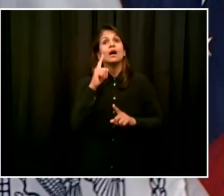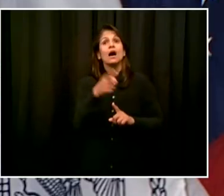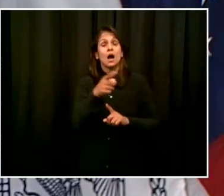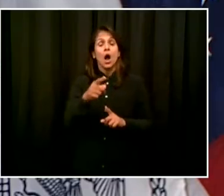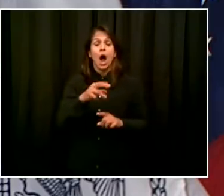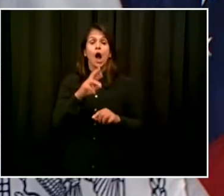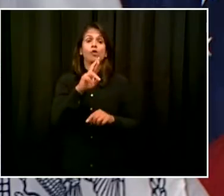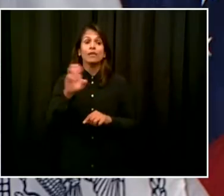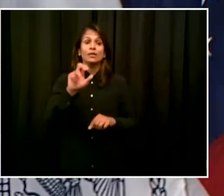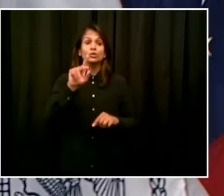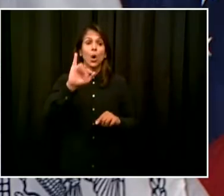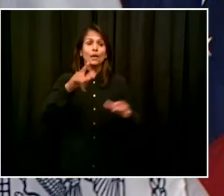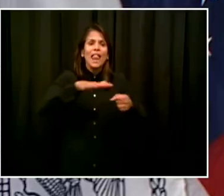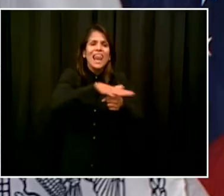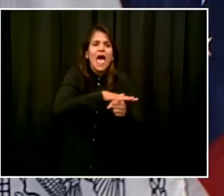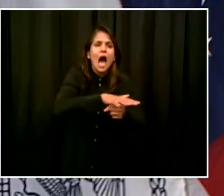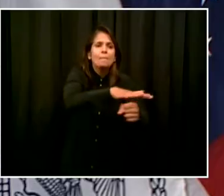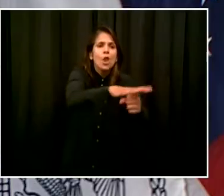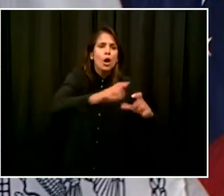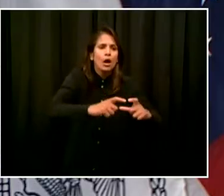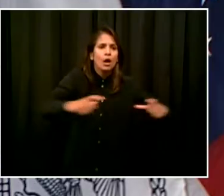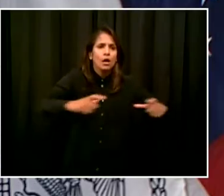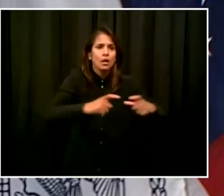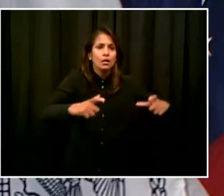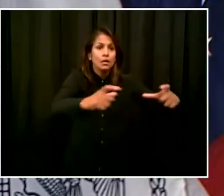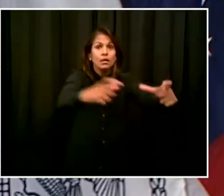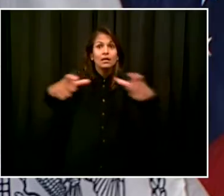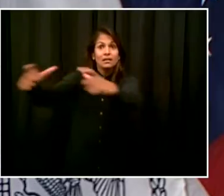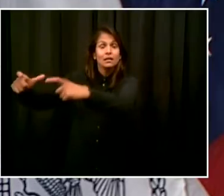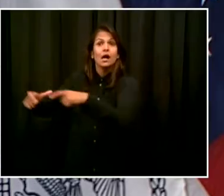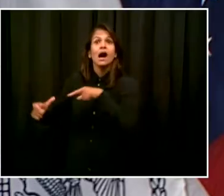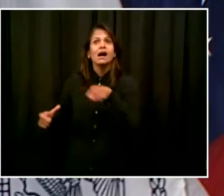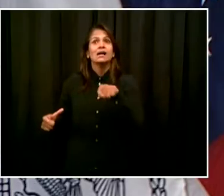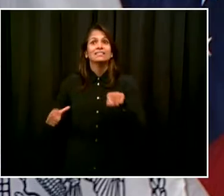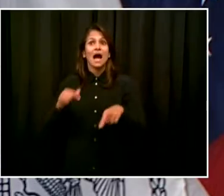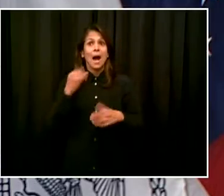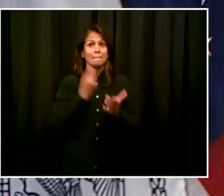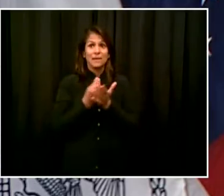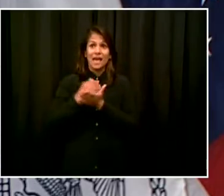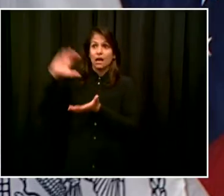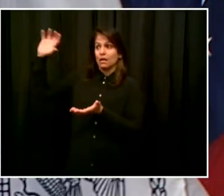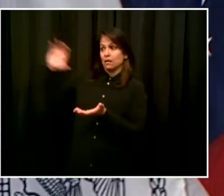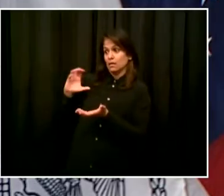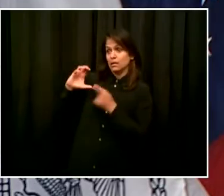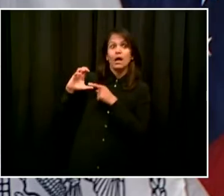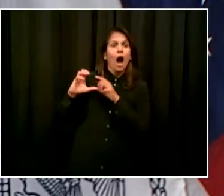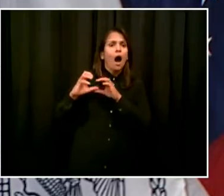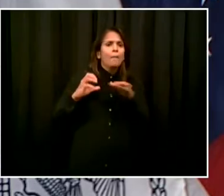THERE'S SERIOUS BUDGET QUESTIONS, ALTHOUGH A LOT OF WHAT WE DO IN REZONING IS WITH THEIR CAPITAL BUDGET IS MISSPENT.